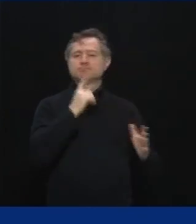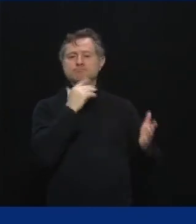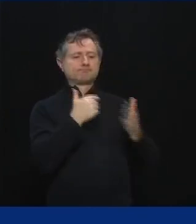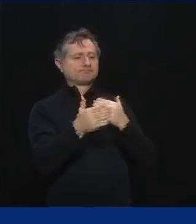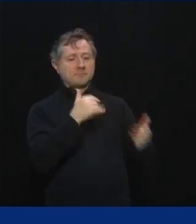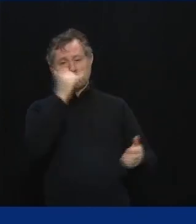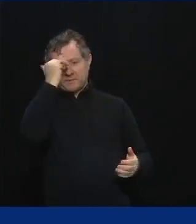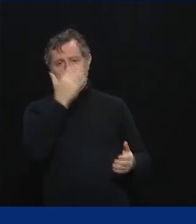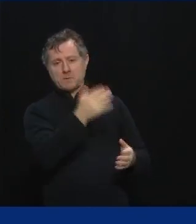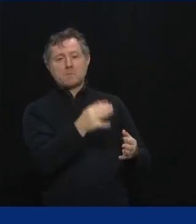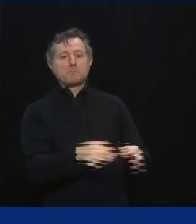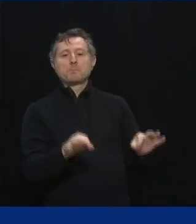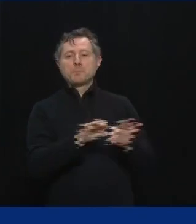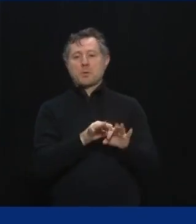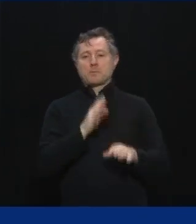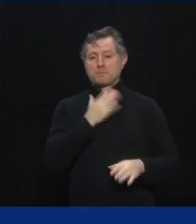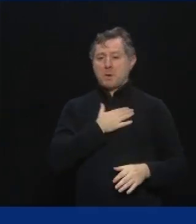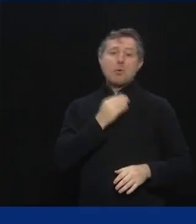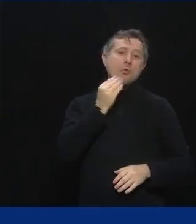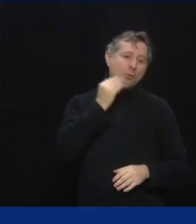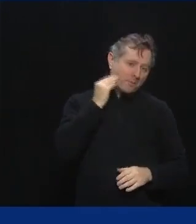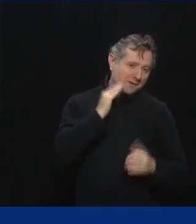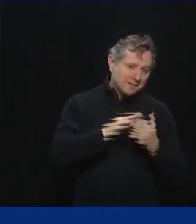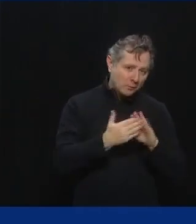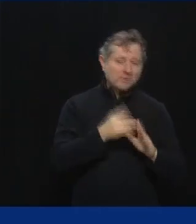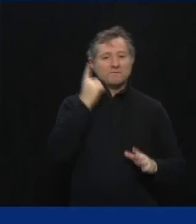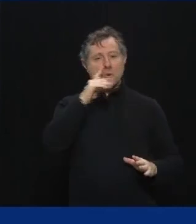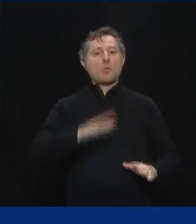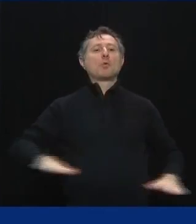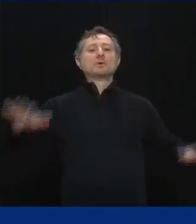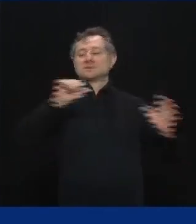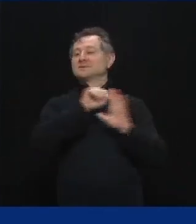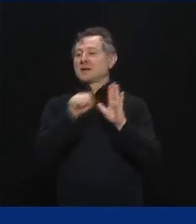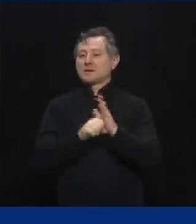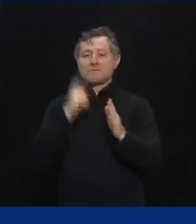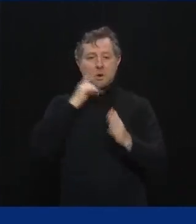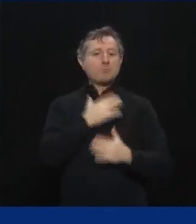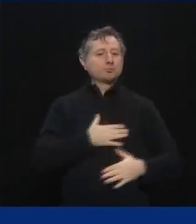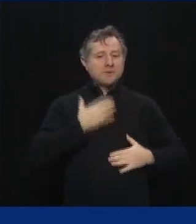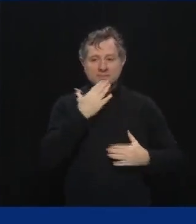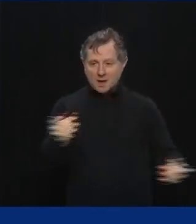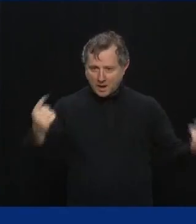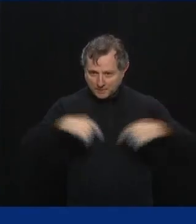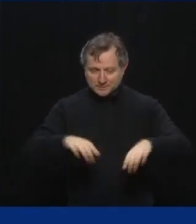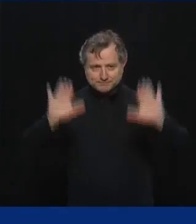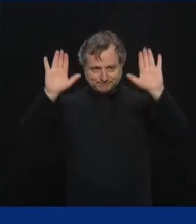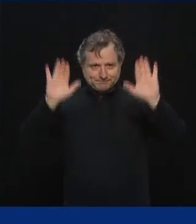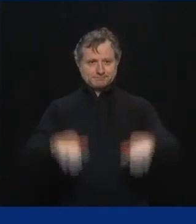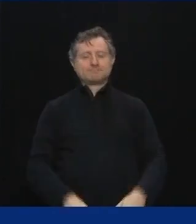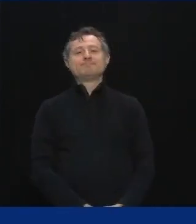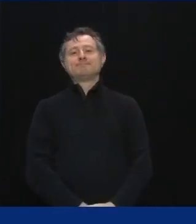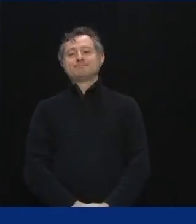THEM TO BE SUCCESSFUL. HE OR SHE, I NEED THEM TO BE SUCCESSFUL. IT'S IMPORTANT FOR NOT JUST MY HOMETOWN, BUT THE ENTIRE STATE OF NEW YORK.